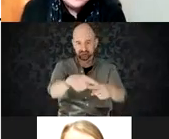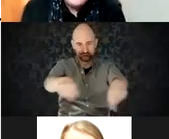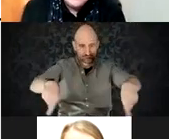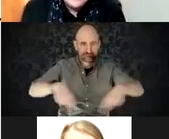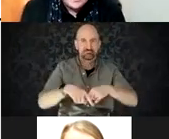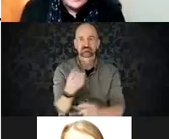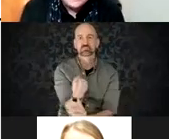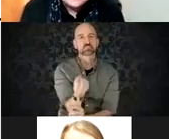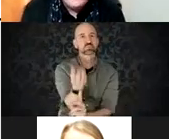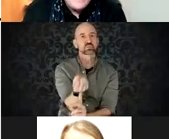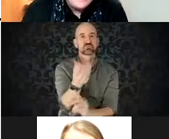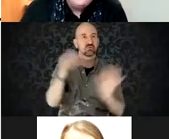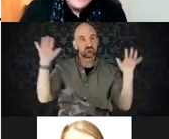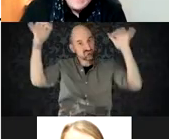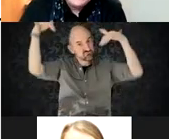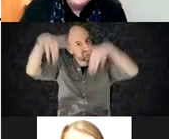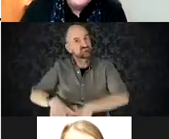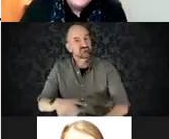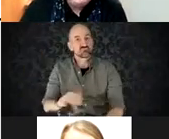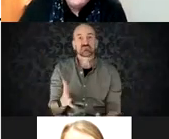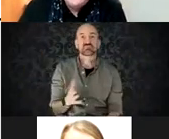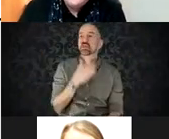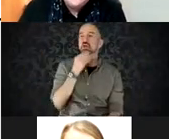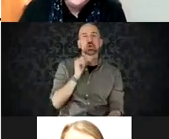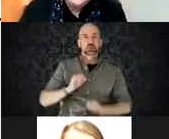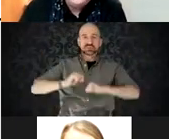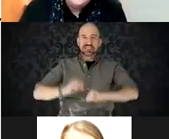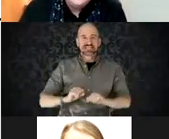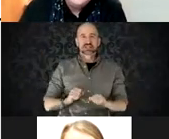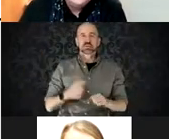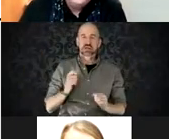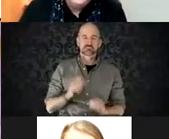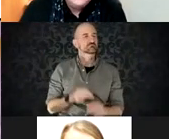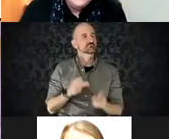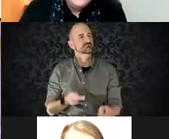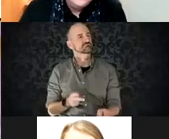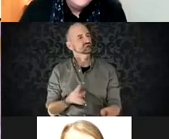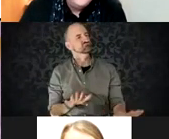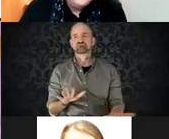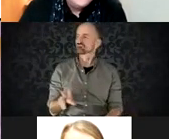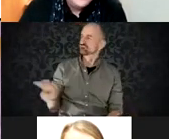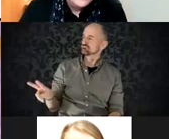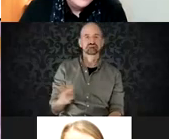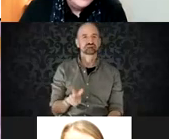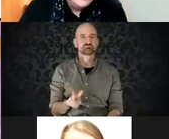white and yellow to calm and ease the mind. And a variety of architecture, height, shape, hues and patterns can